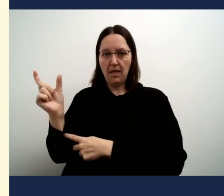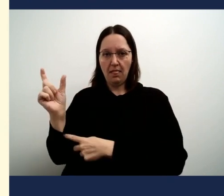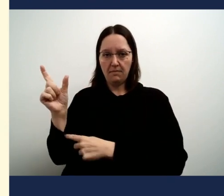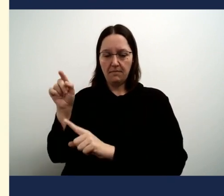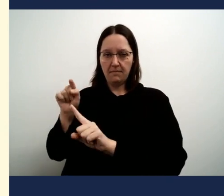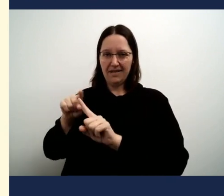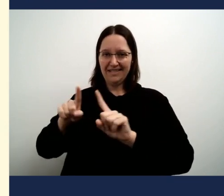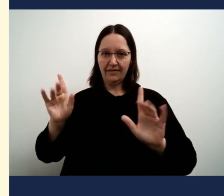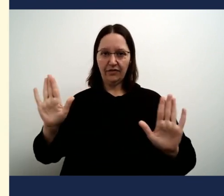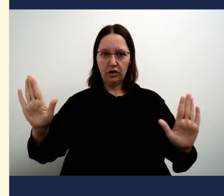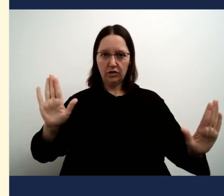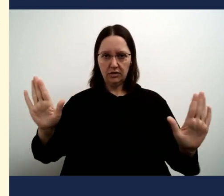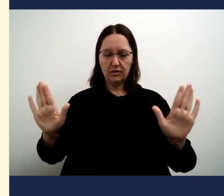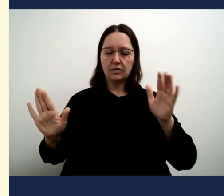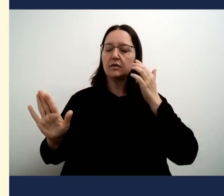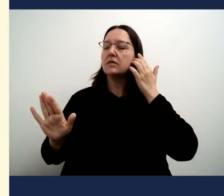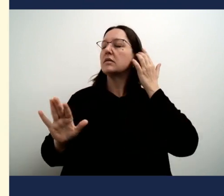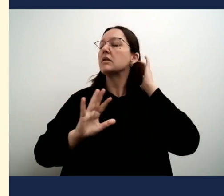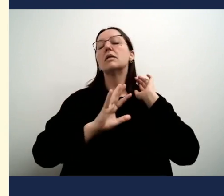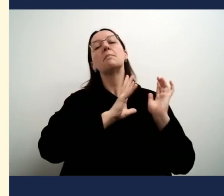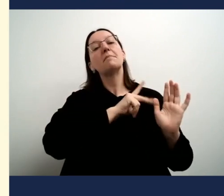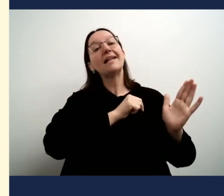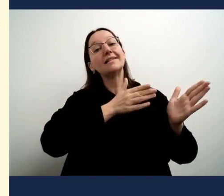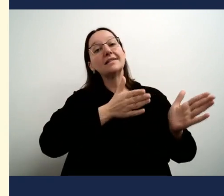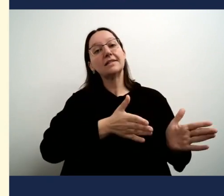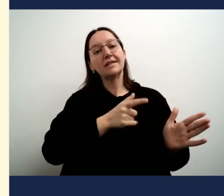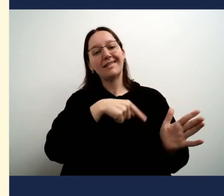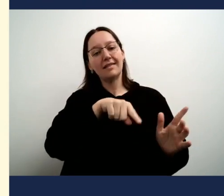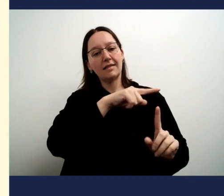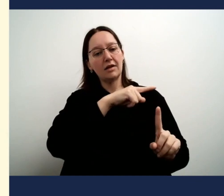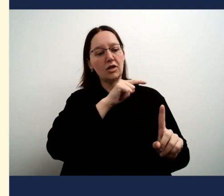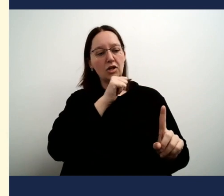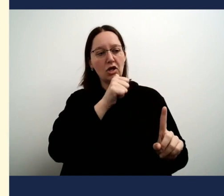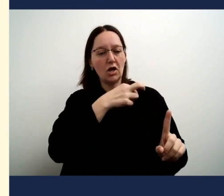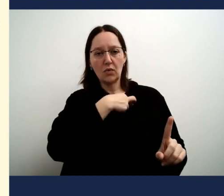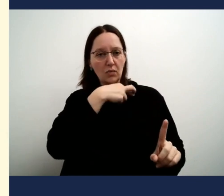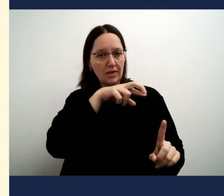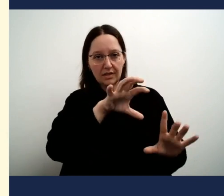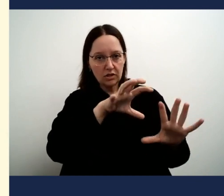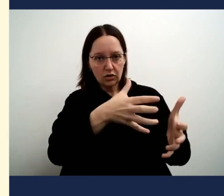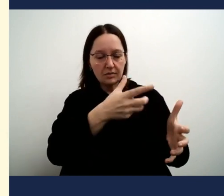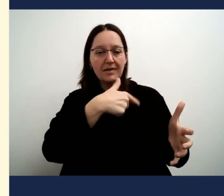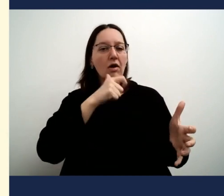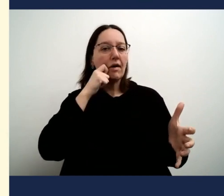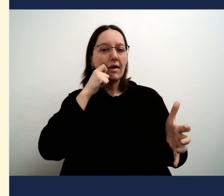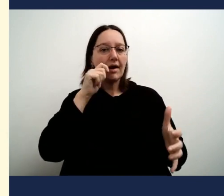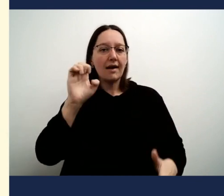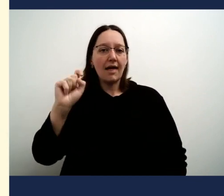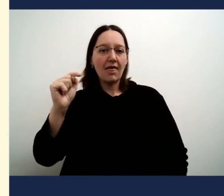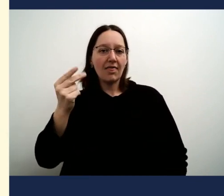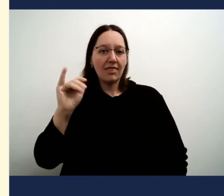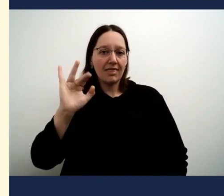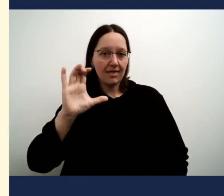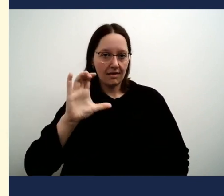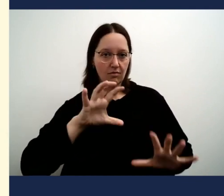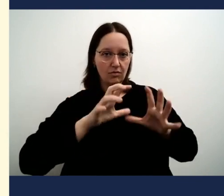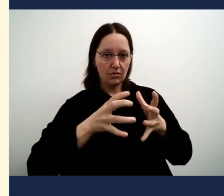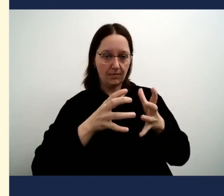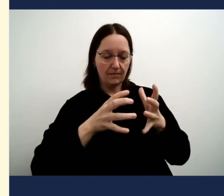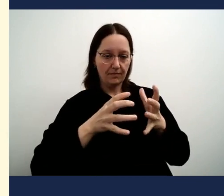the chest down. And they were walking, speaking in Arabic, and also wearing the scarves that you see in this picture. Another